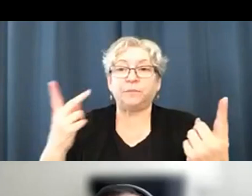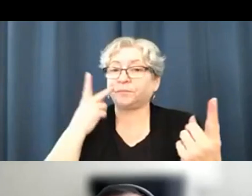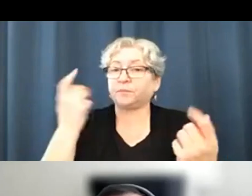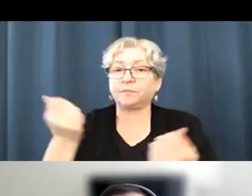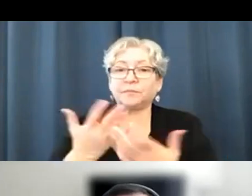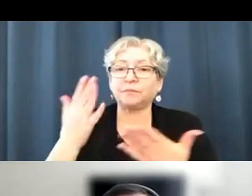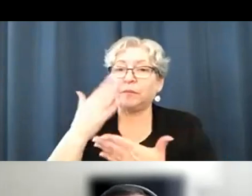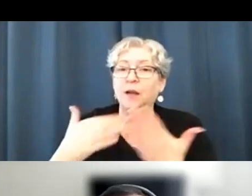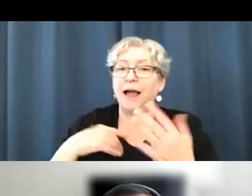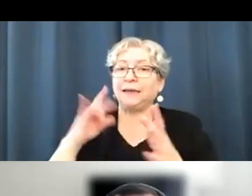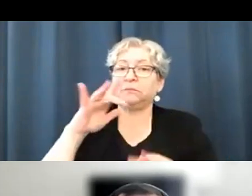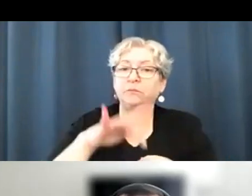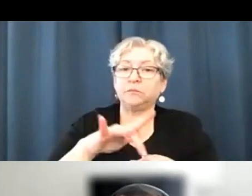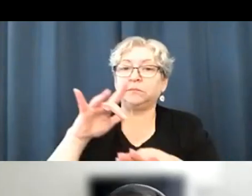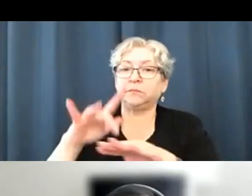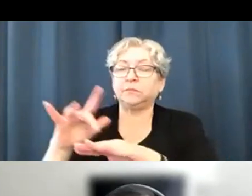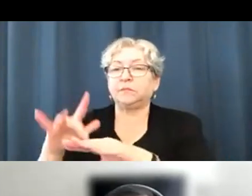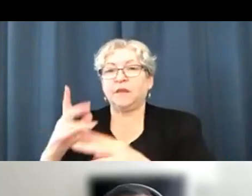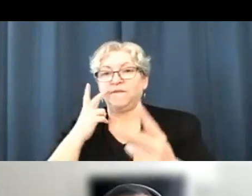that I've visited has had this visible focus indicator.